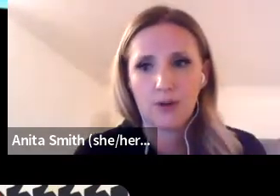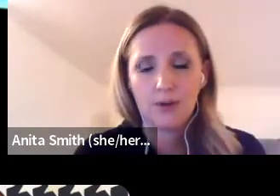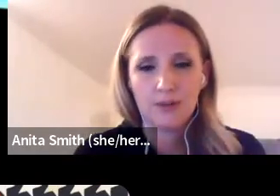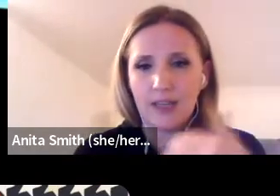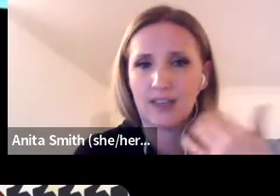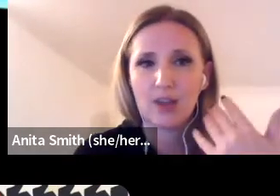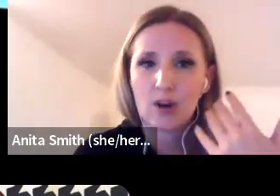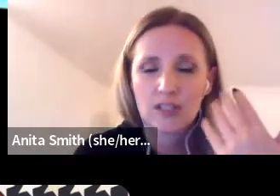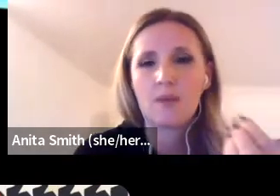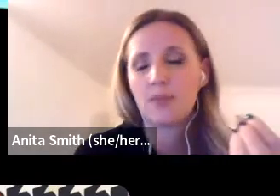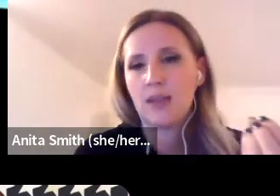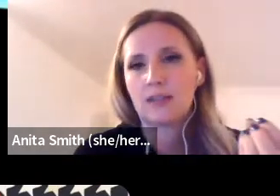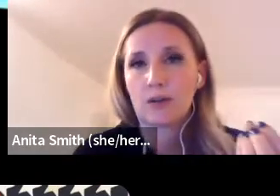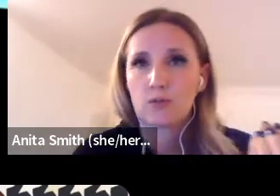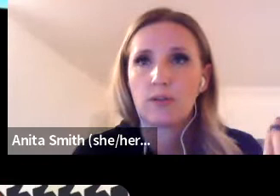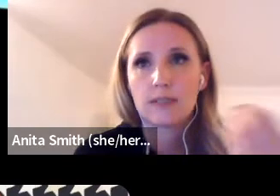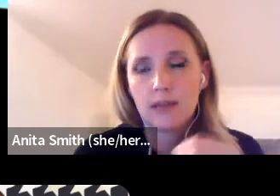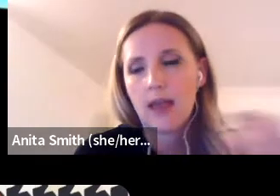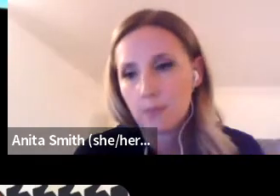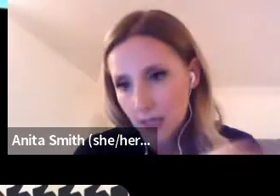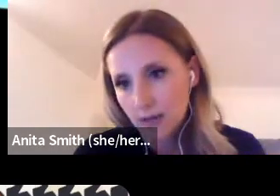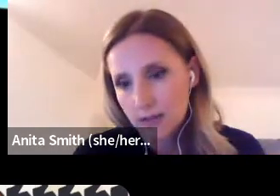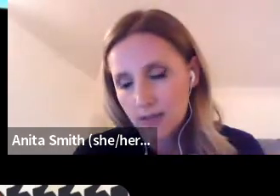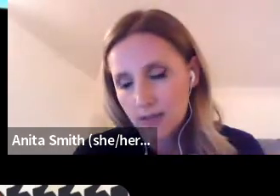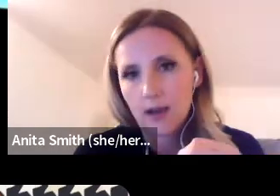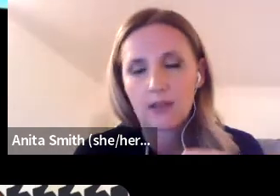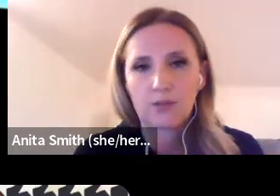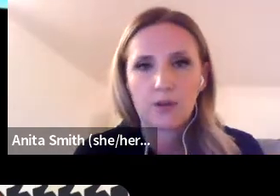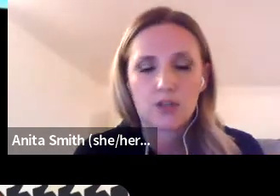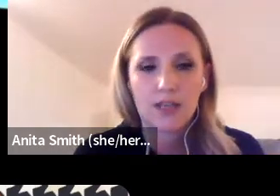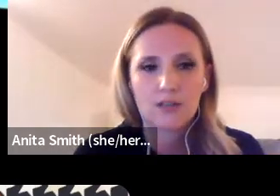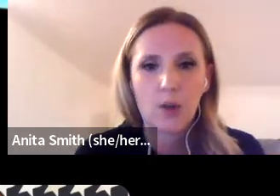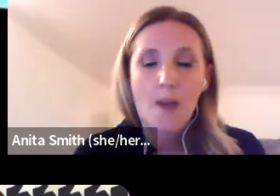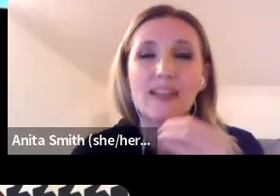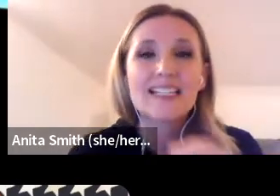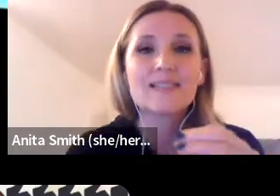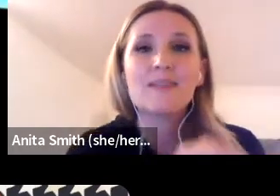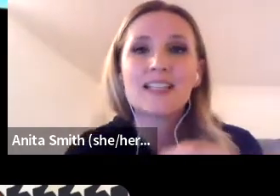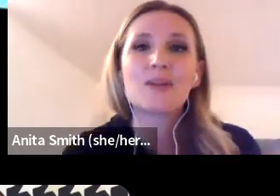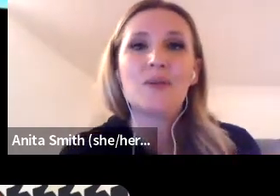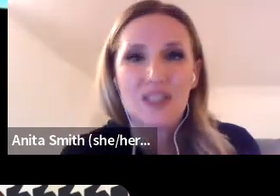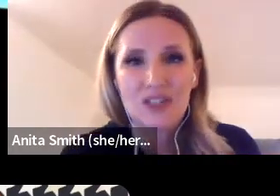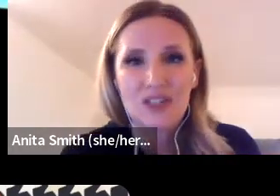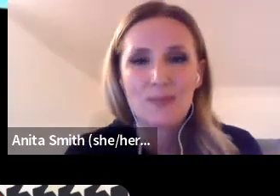So there are some things that are sort of slam dunks at the Fringe Festival, but that doesn't mean that's what you need to do.